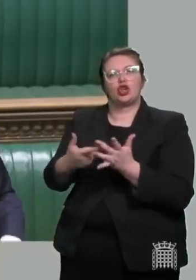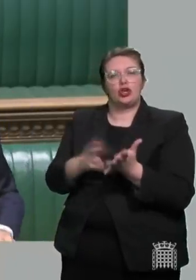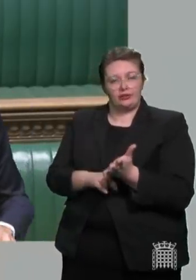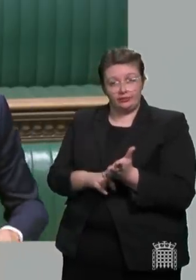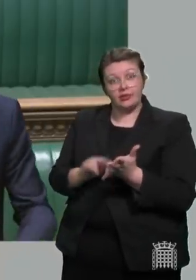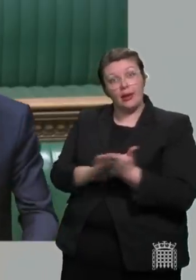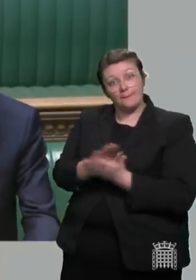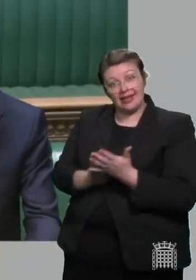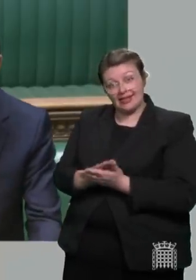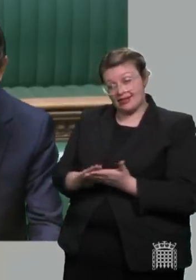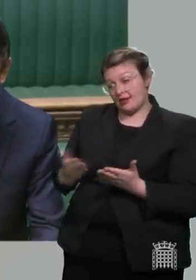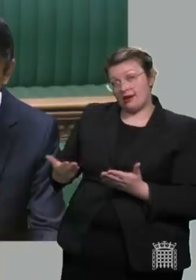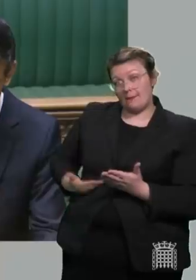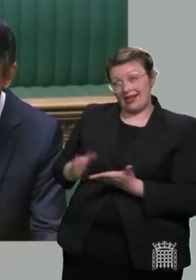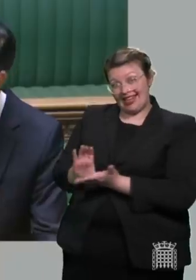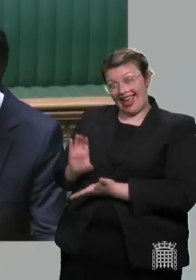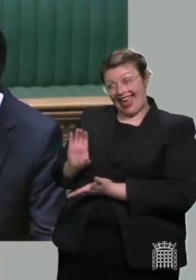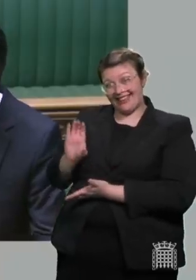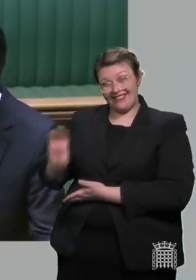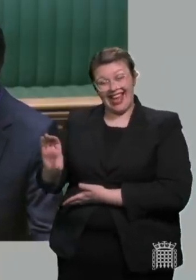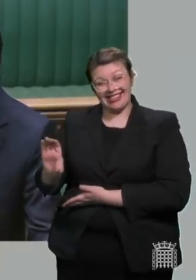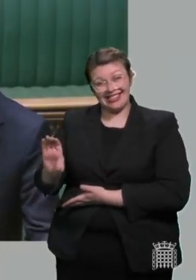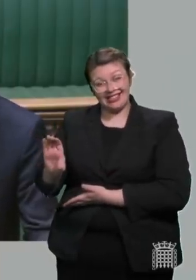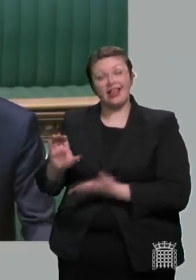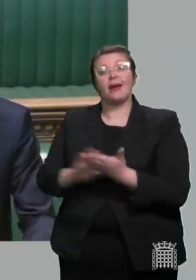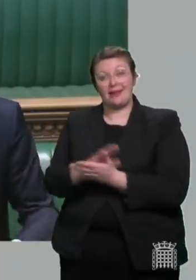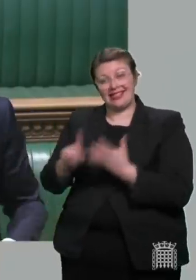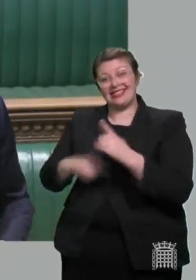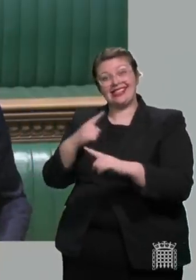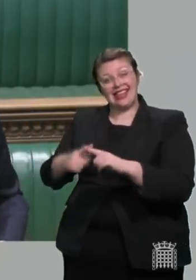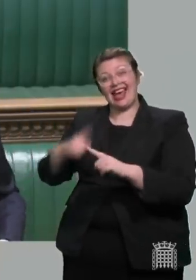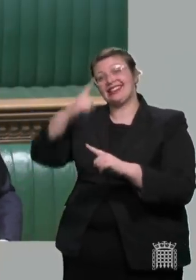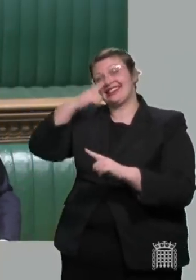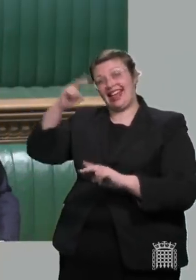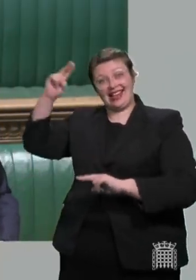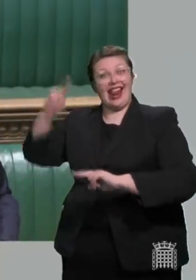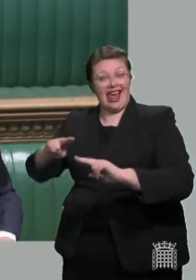they can reduce their tax bill not just by a proportion of the cost of that investment,